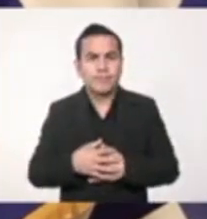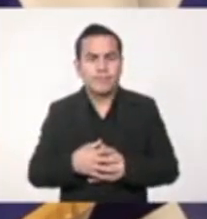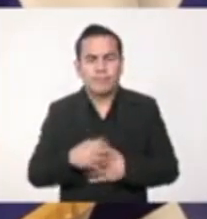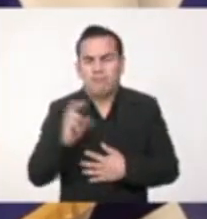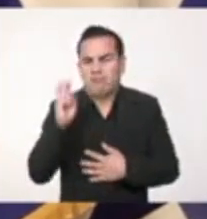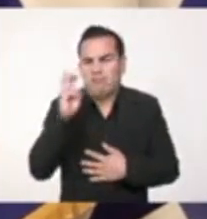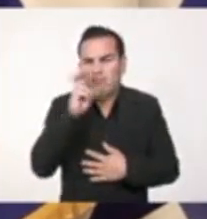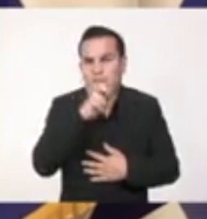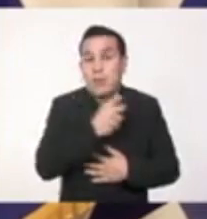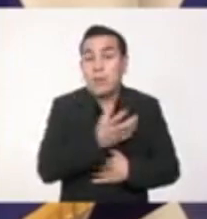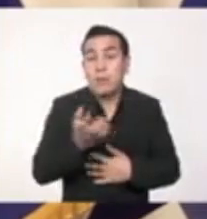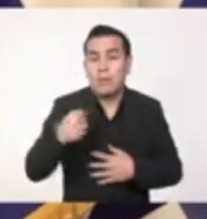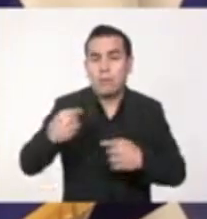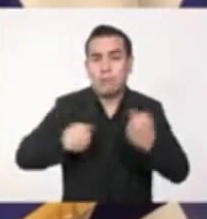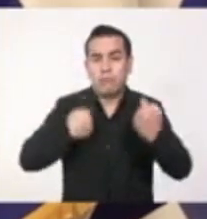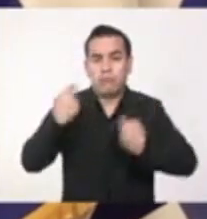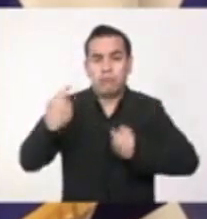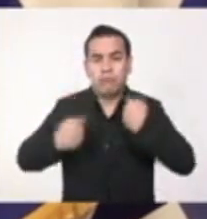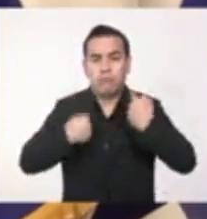all the media attack me. If they were mine I'd give them the order